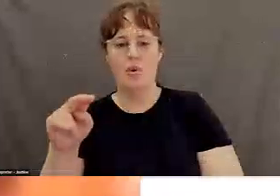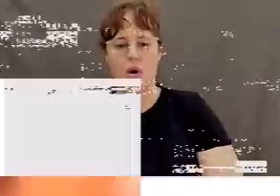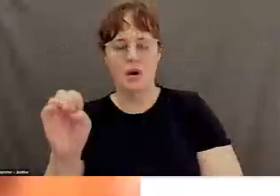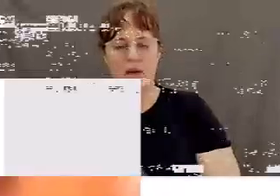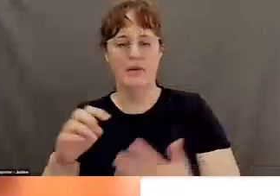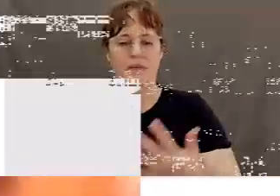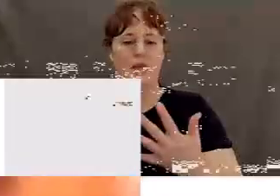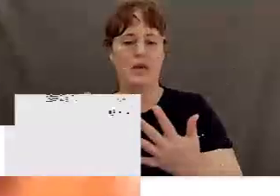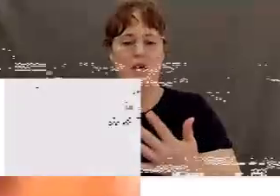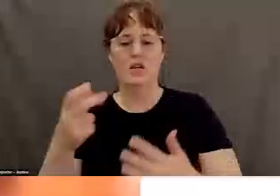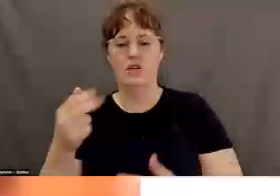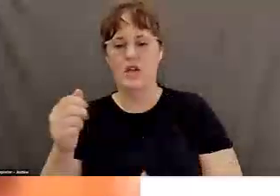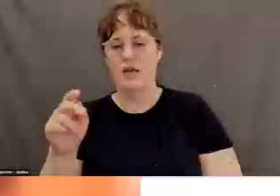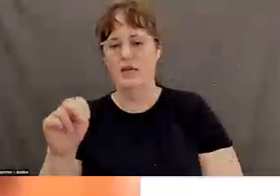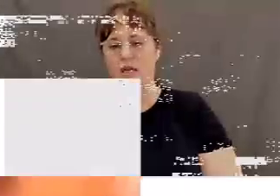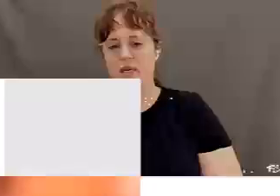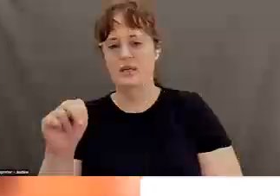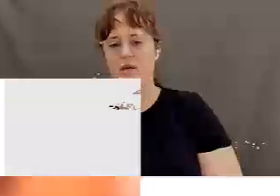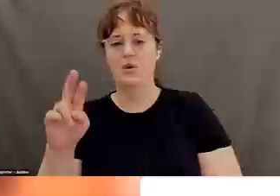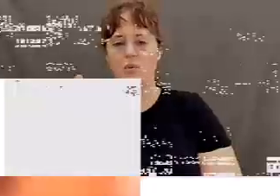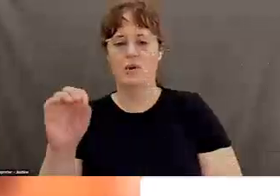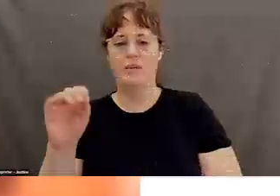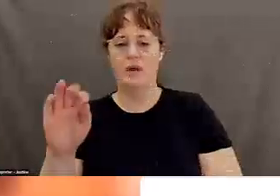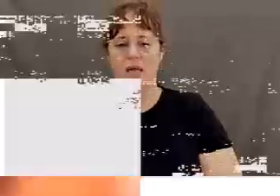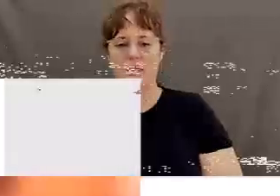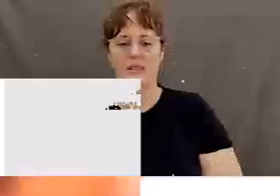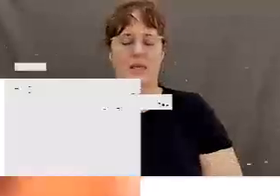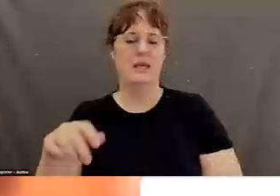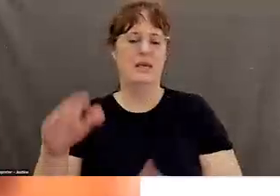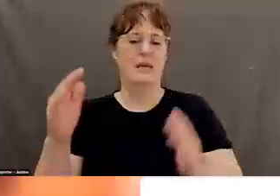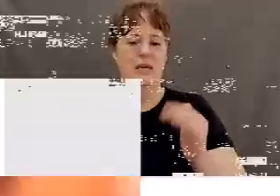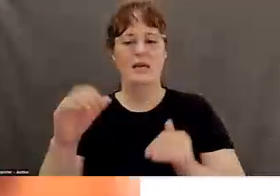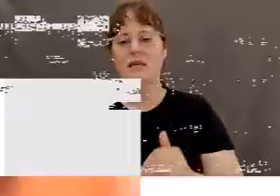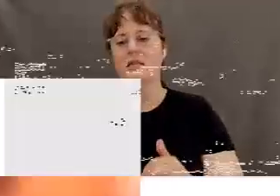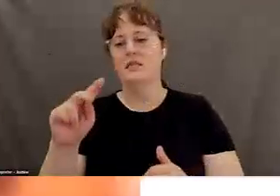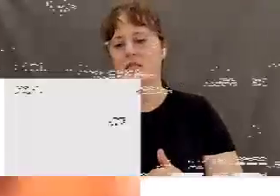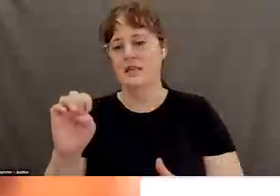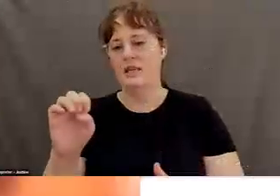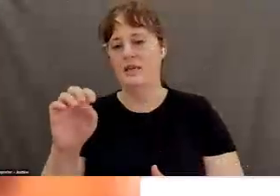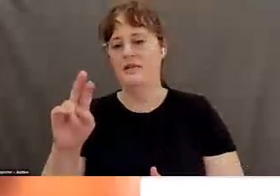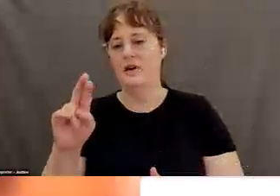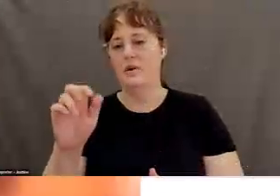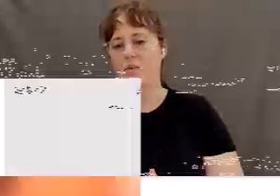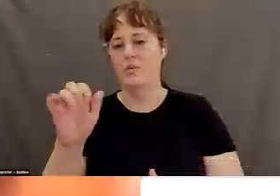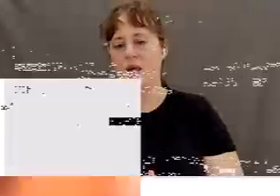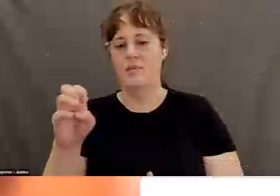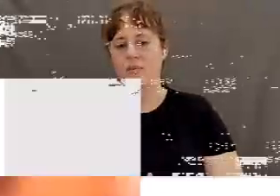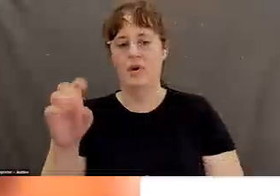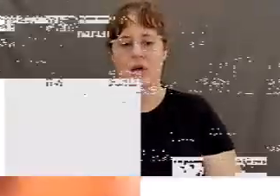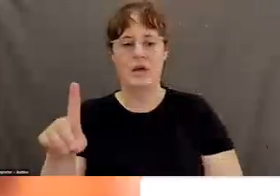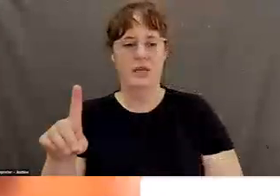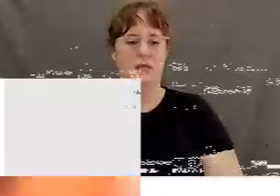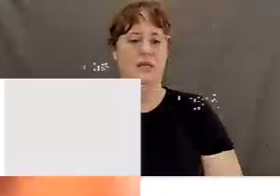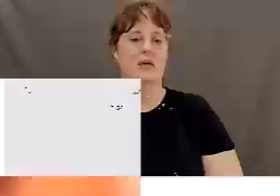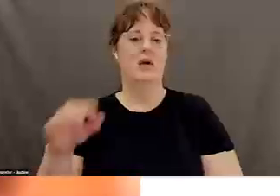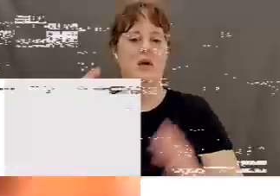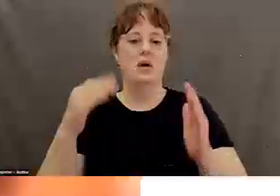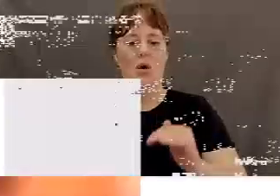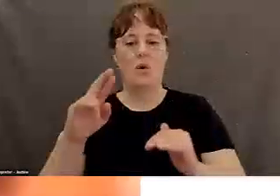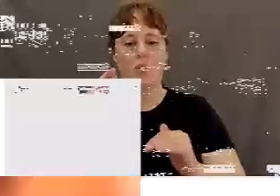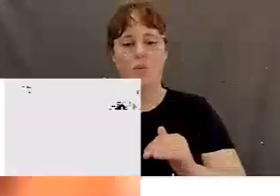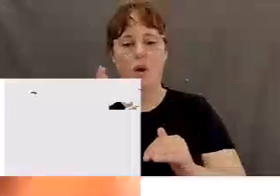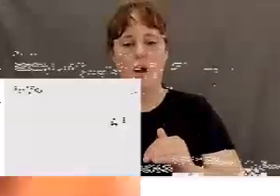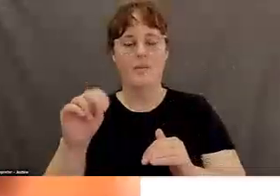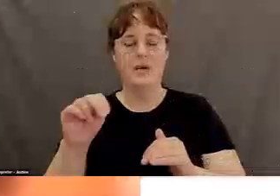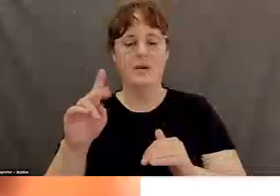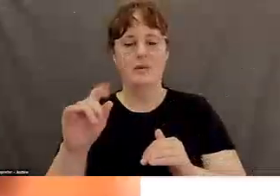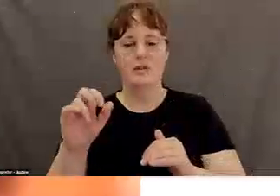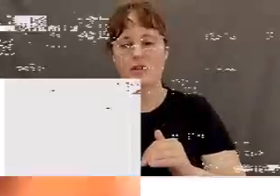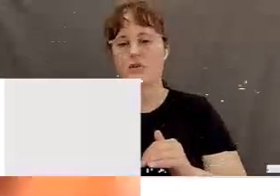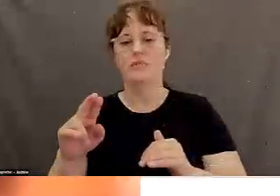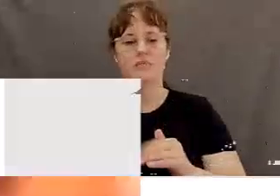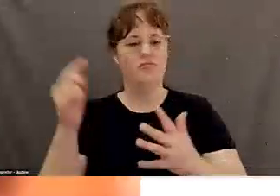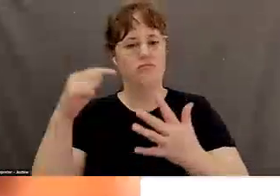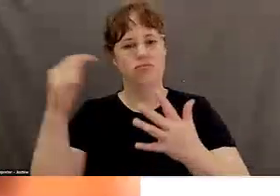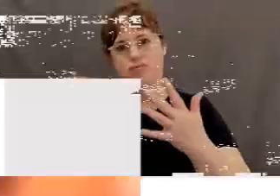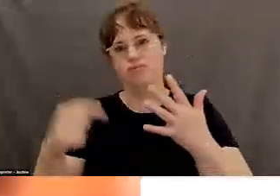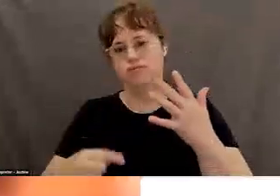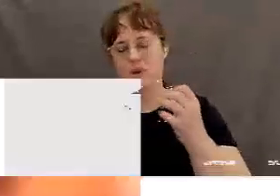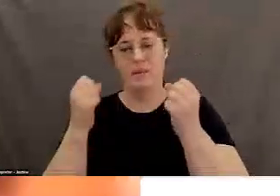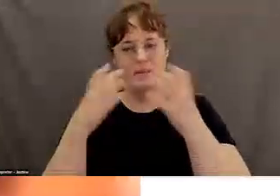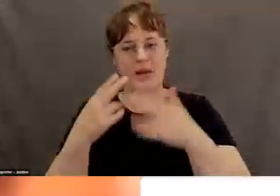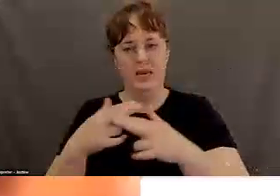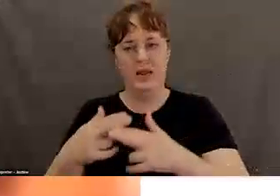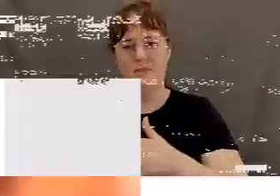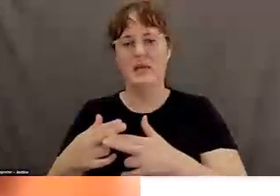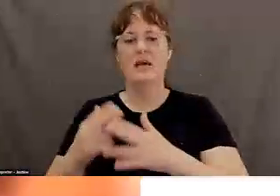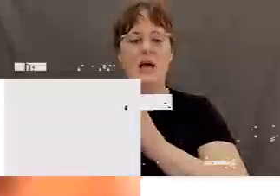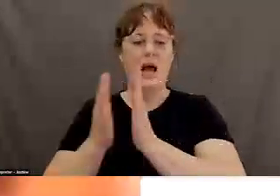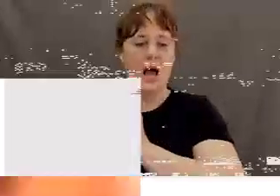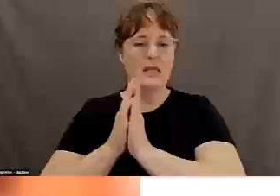Boardroom: Steve Raymond, Robin Bucher, Peter Rojas, and an unnamed commenter expressing support to progress the light rail to Issaquah, or provide full tax refunds if the extension were to be eliminated.